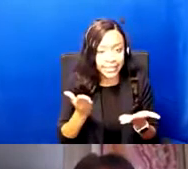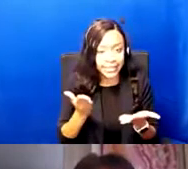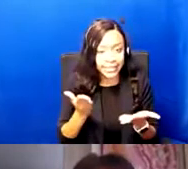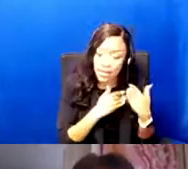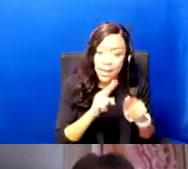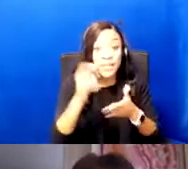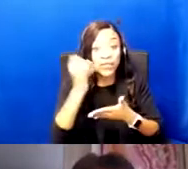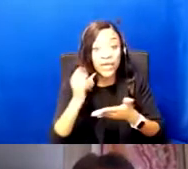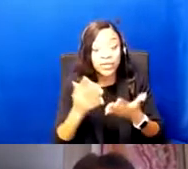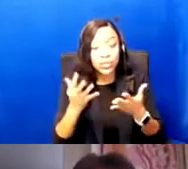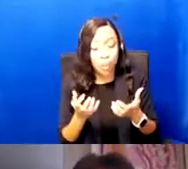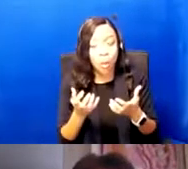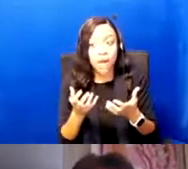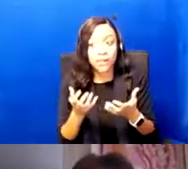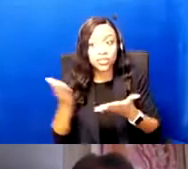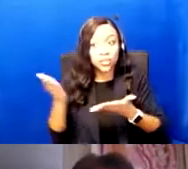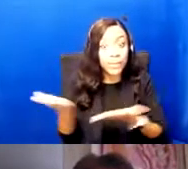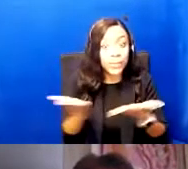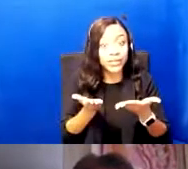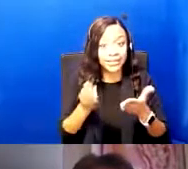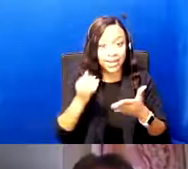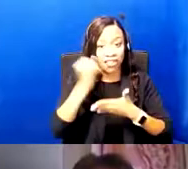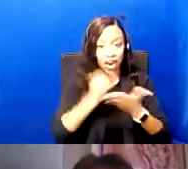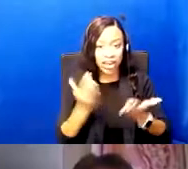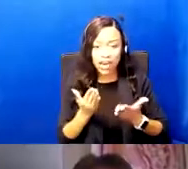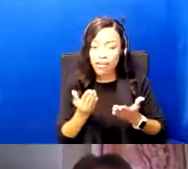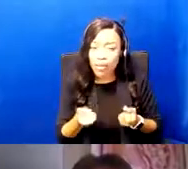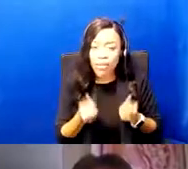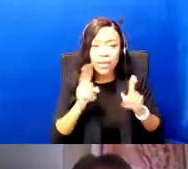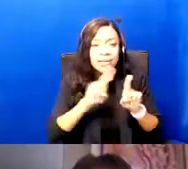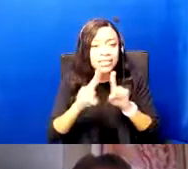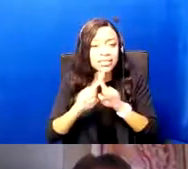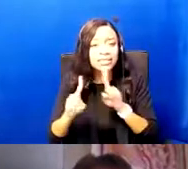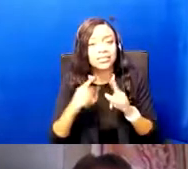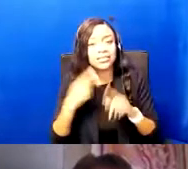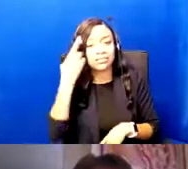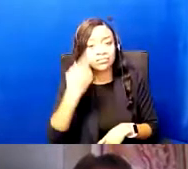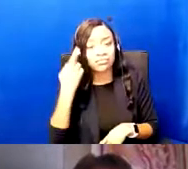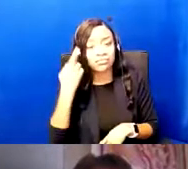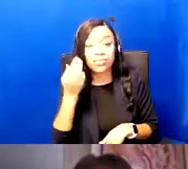here for various reasons. Financial gain is of course one, but then the value